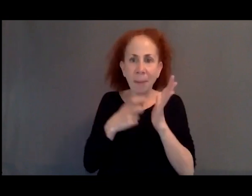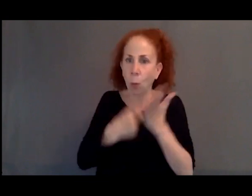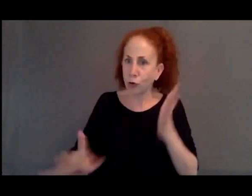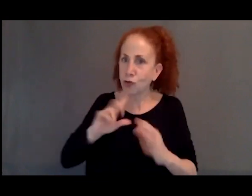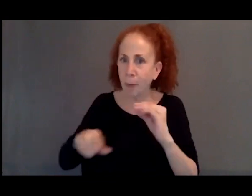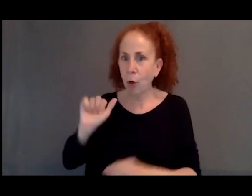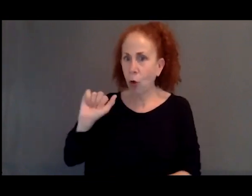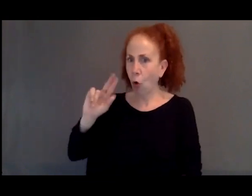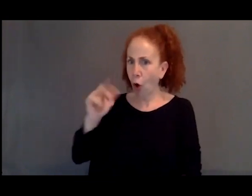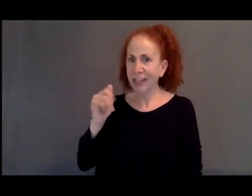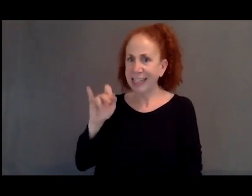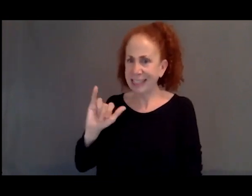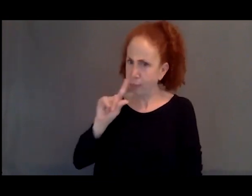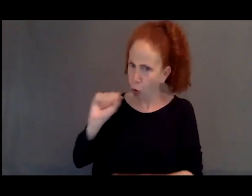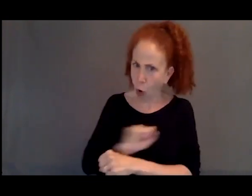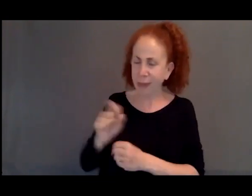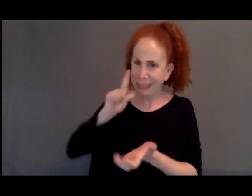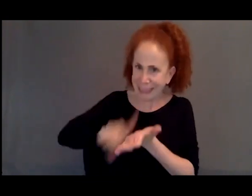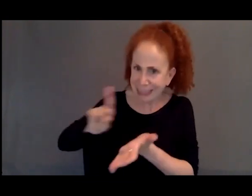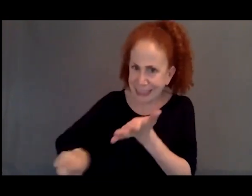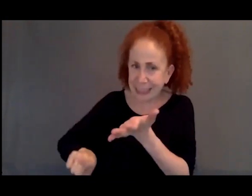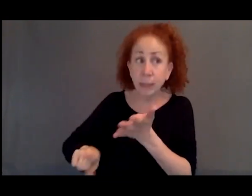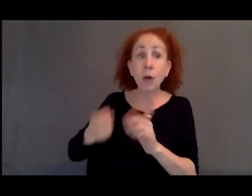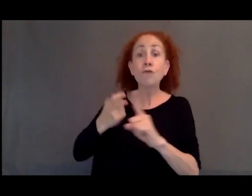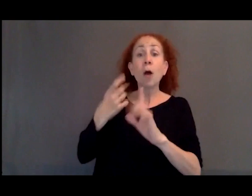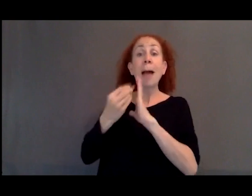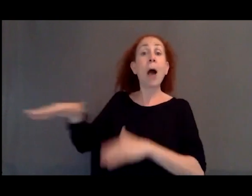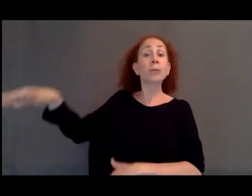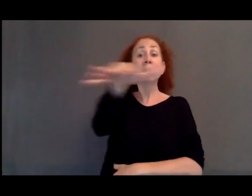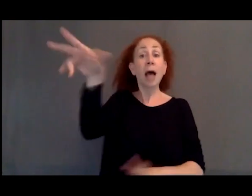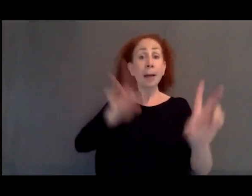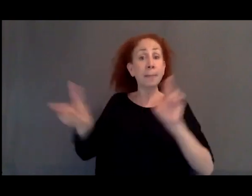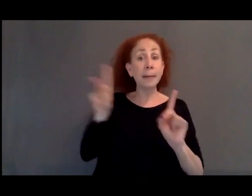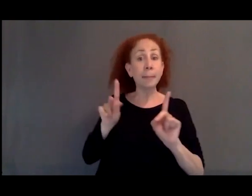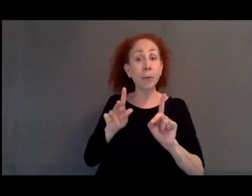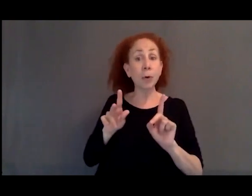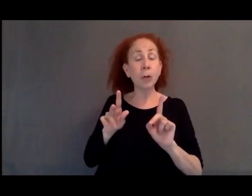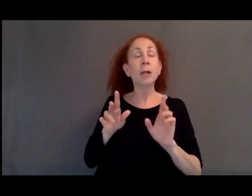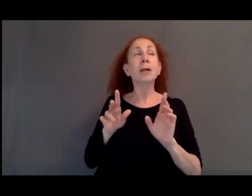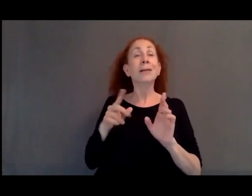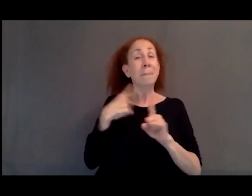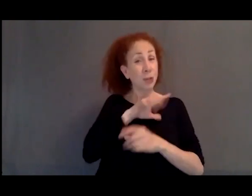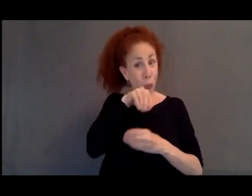This authenticity issue comes not just from people outside of my culture, whatever that is, but also from within.